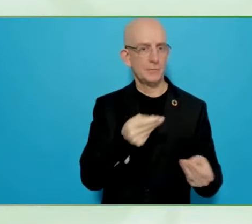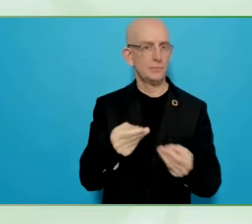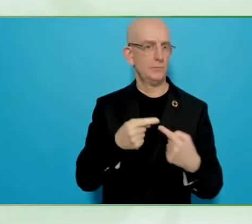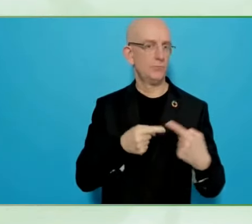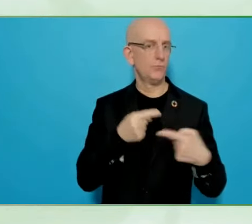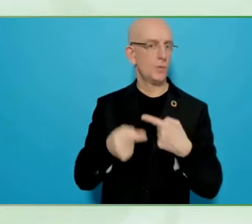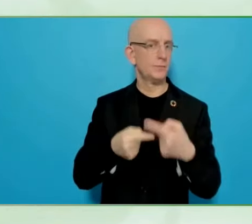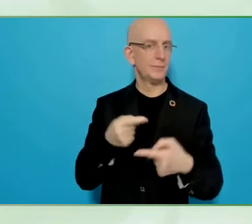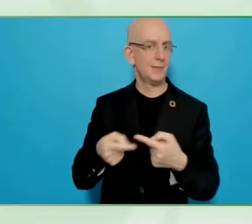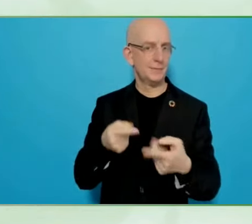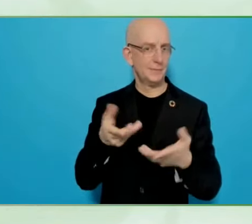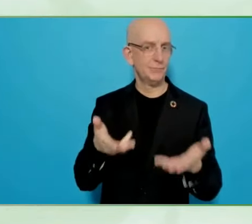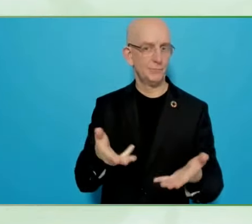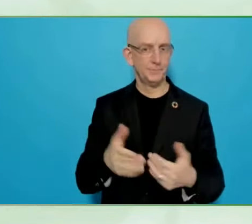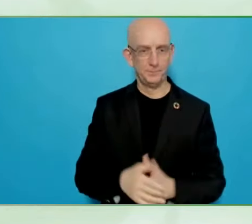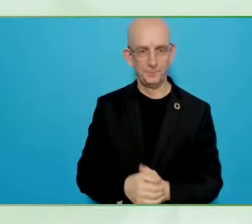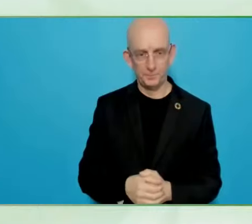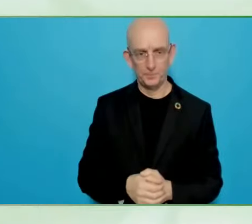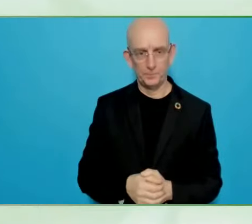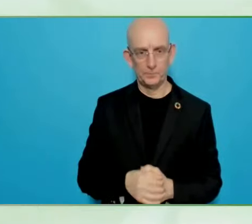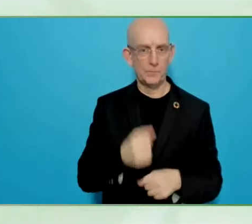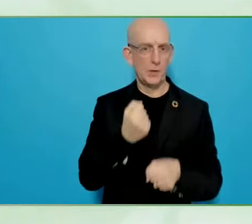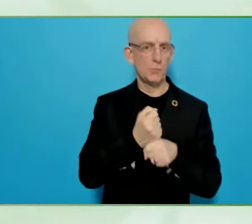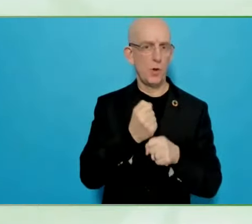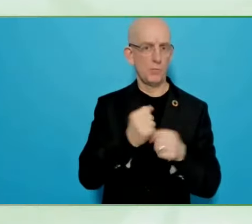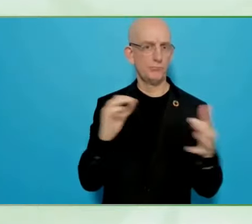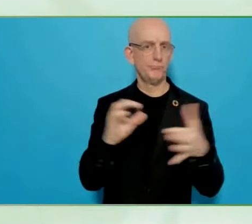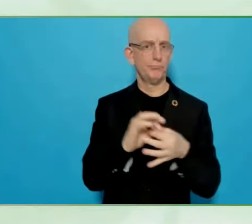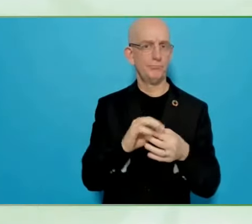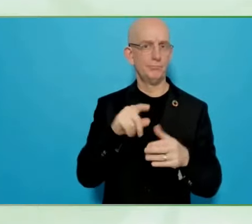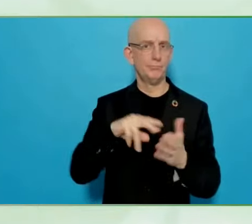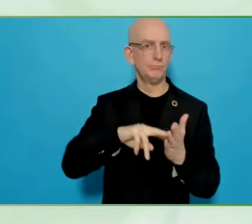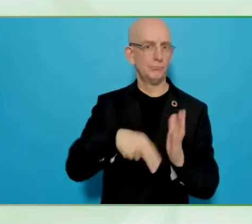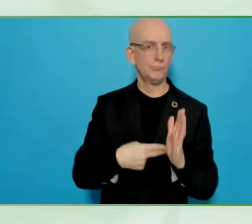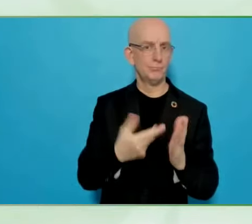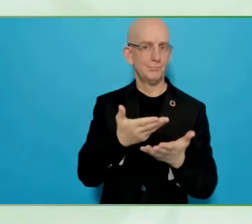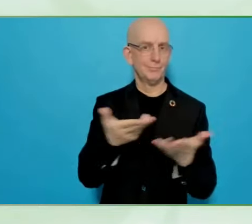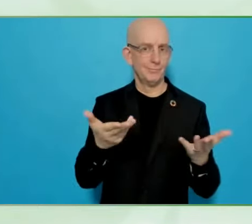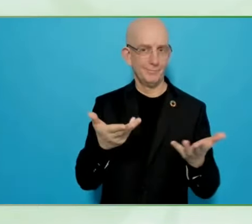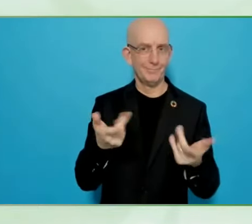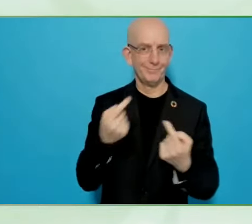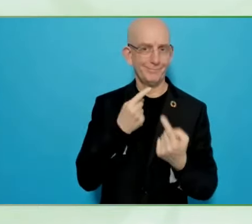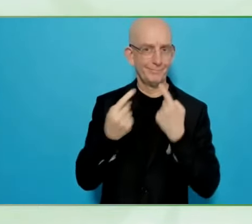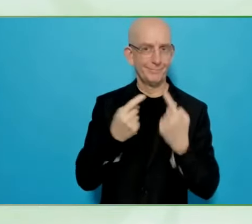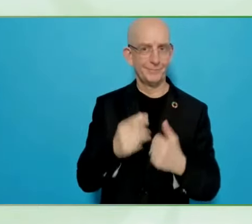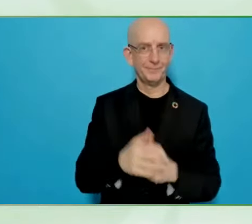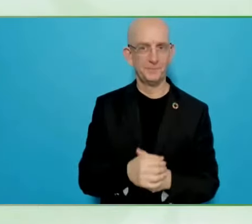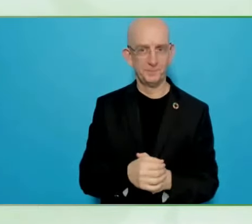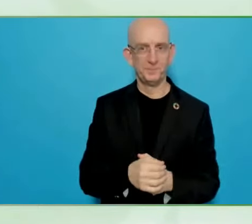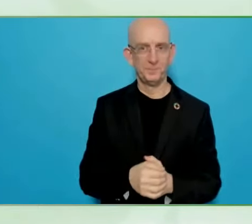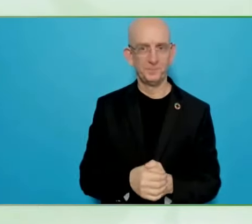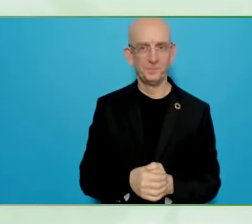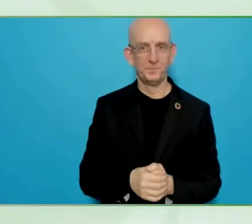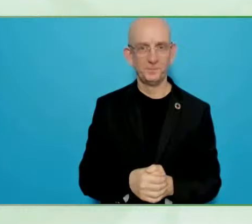Whatever my new moderator tells me.